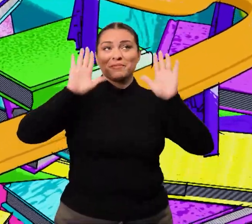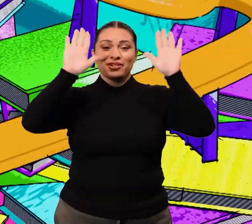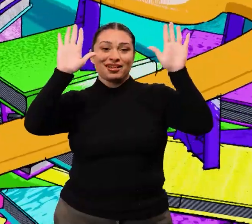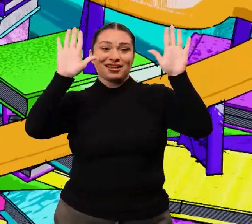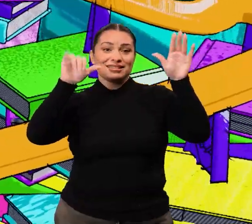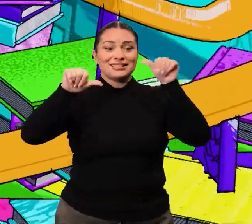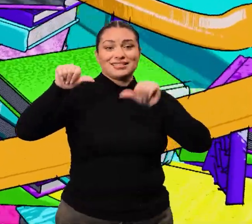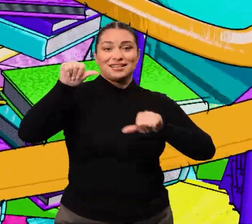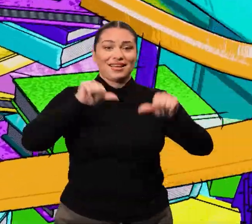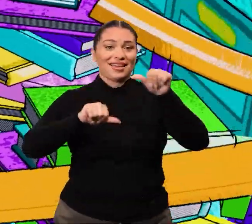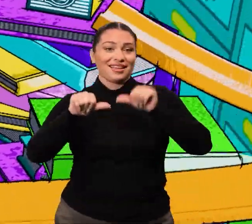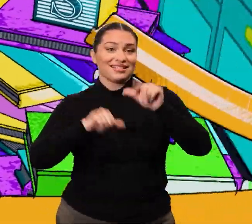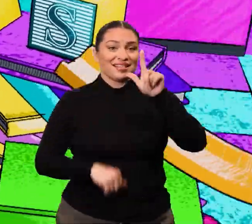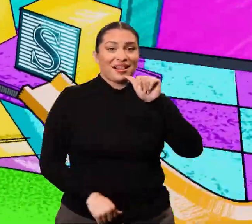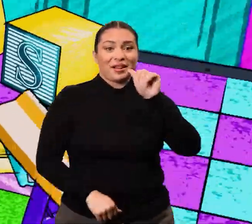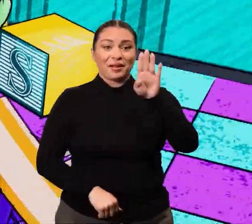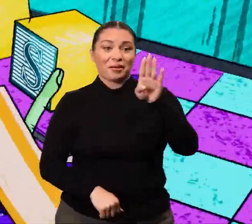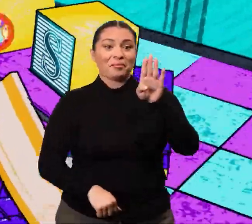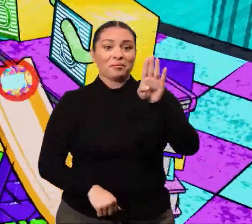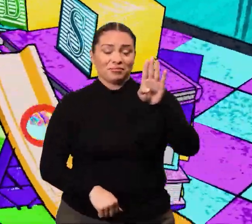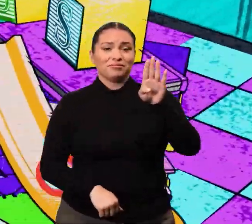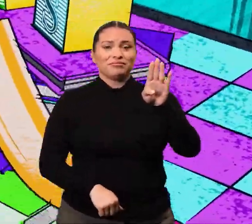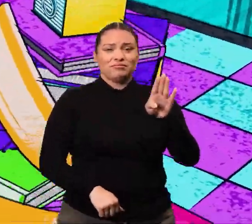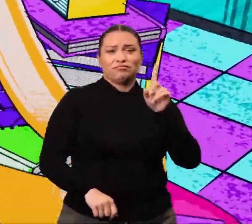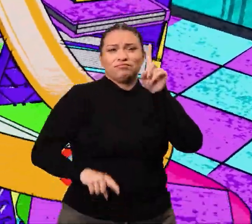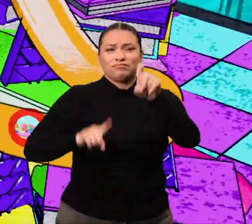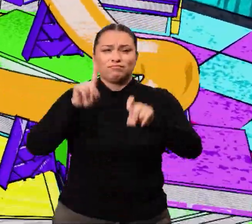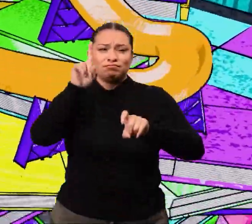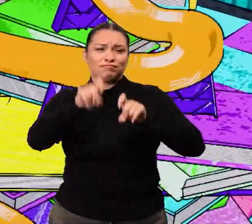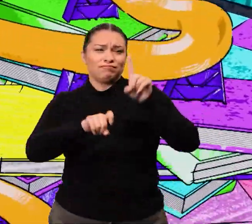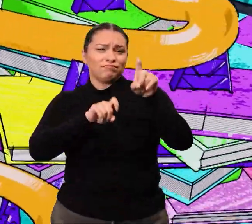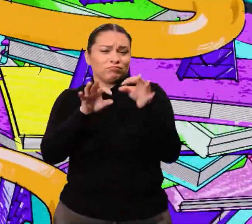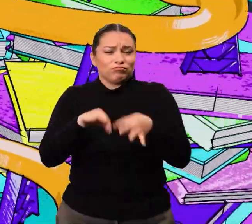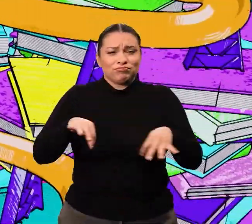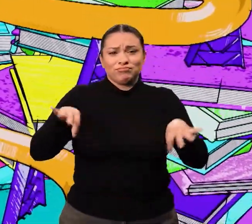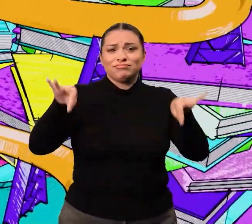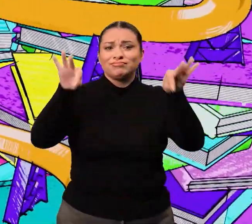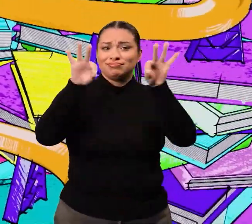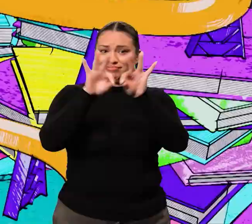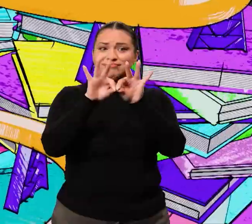In the universe, science can. We can ask big questions.